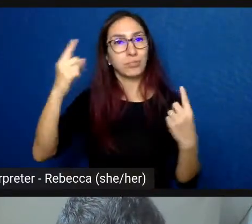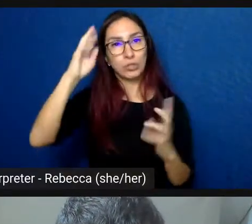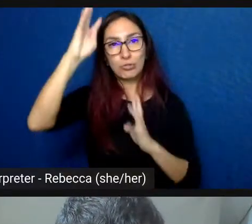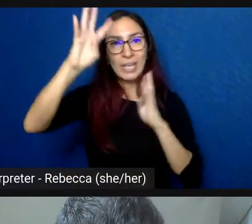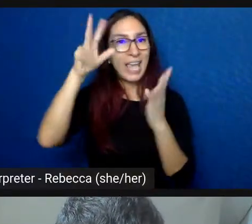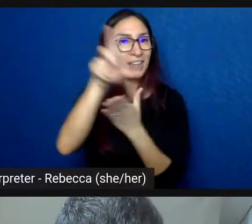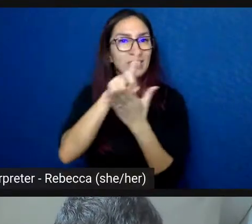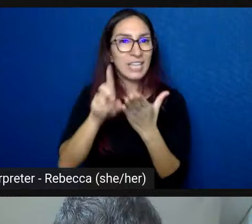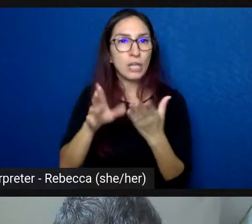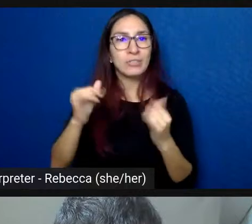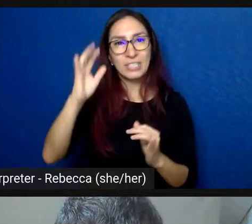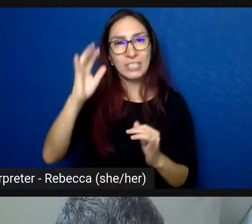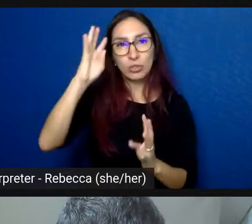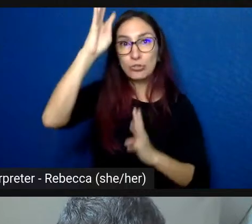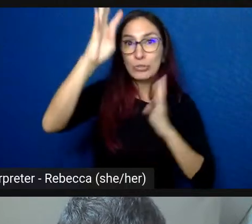But before then I